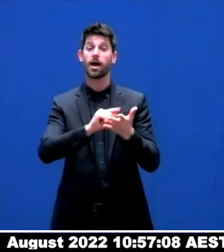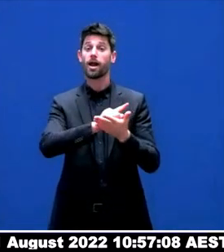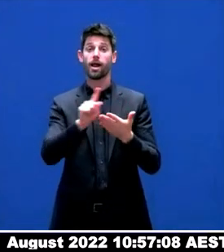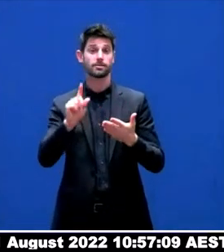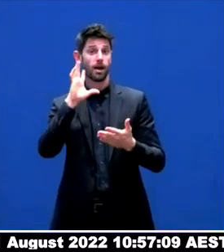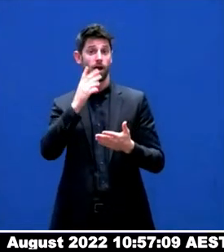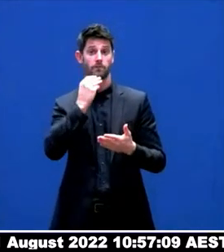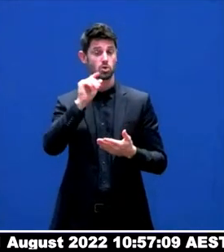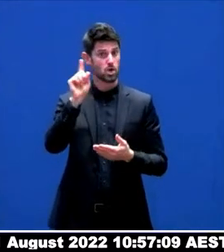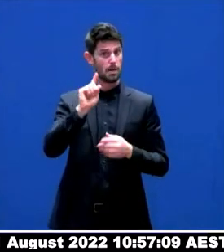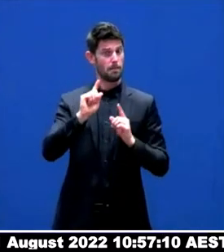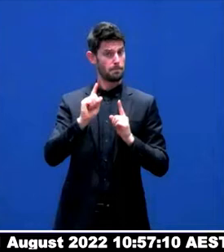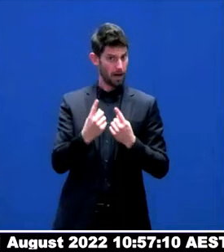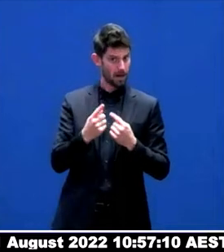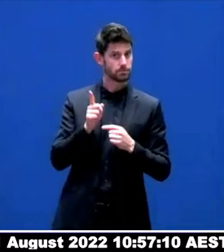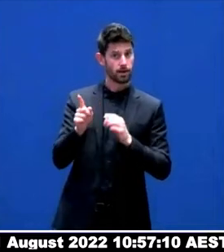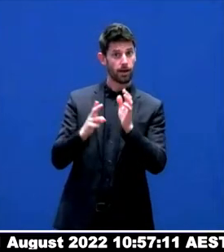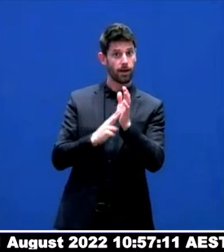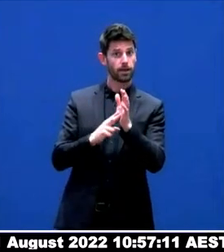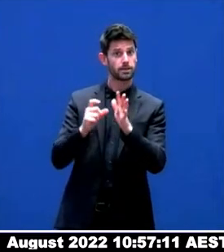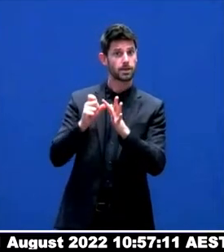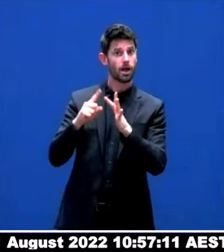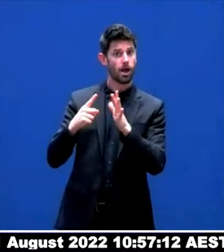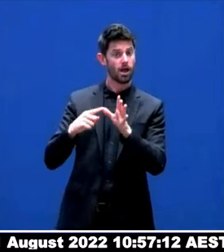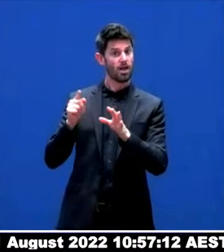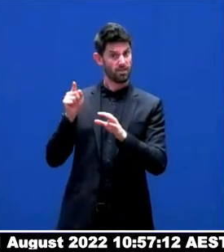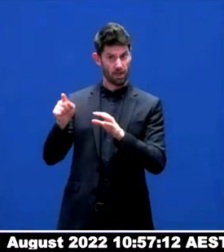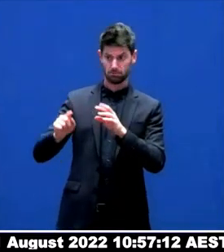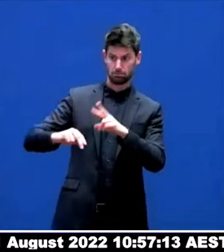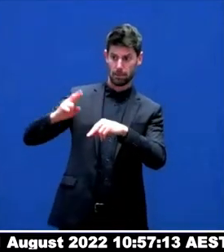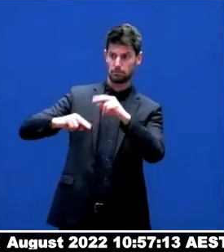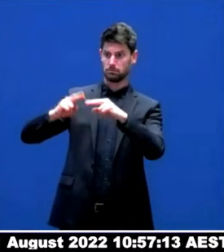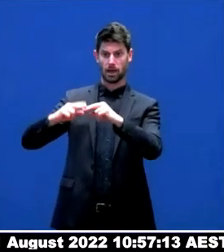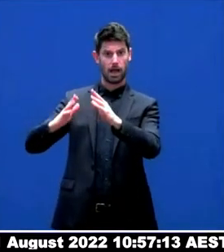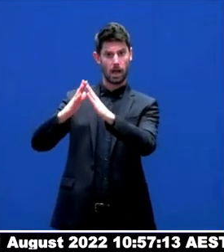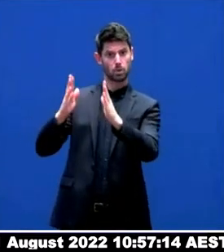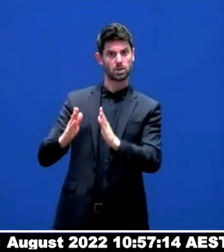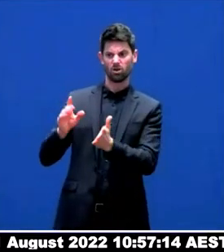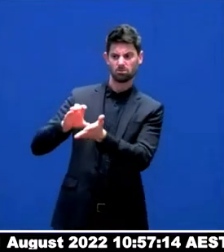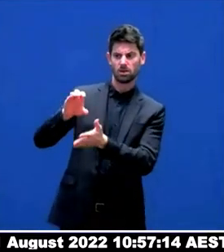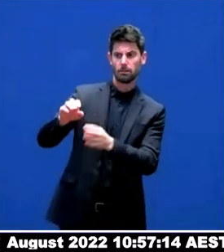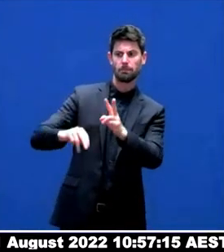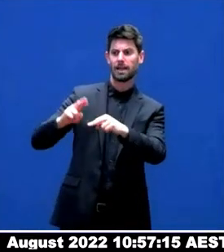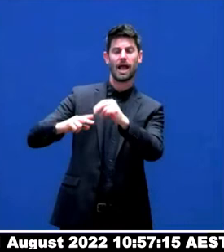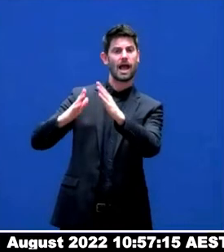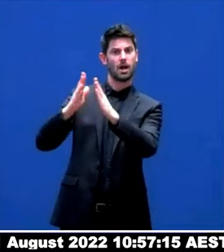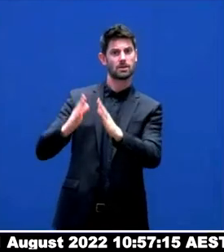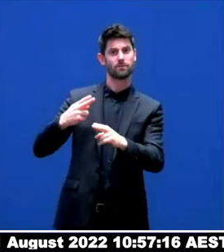But certainly they do develop dwellings for people with significant disabilities.